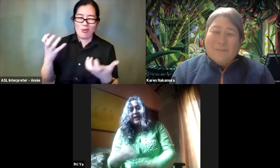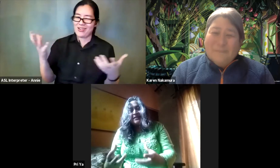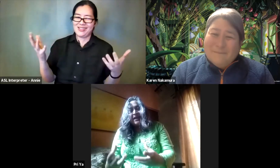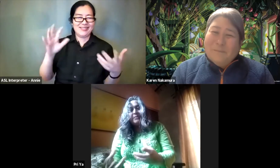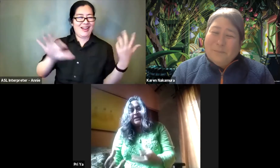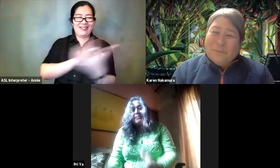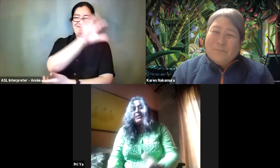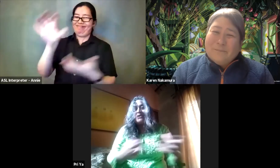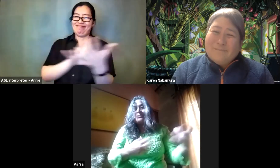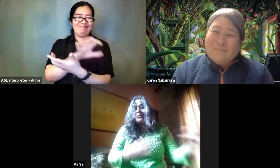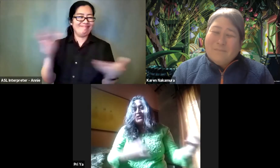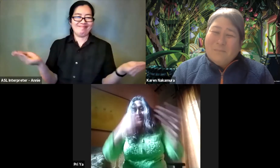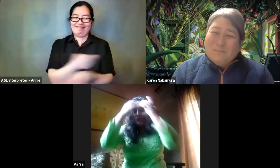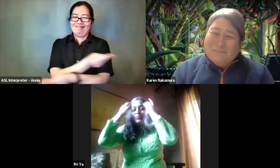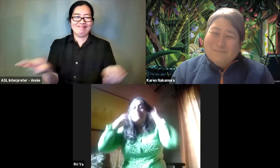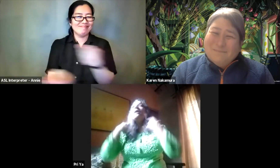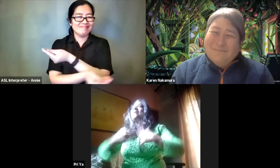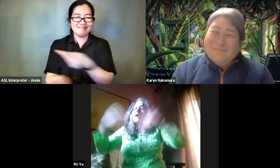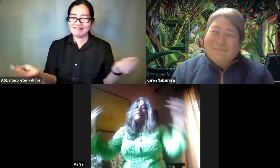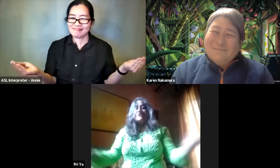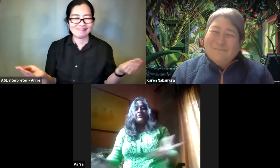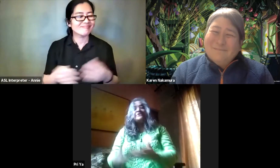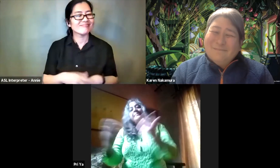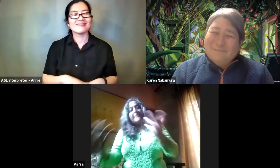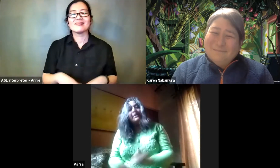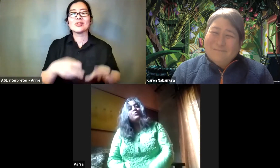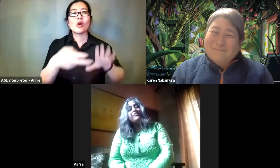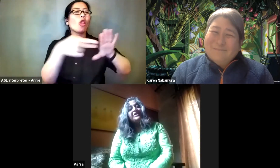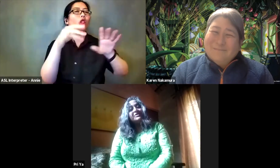element can be transposed into any other stereotype and it might fit.